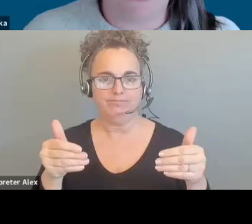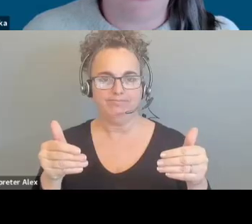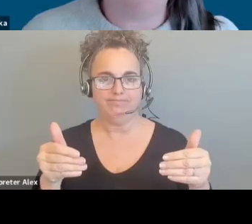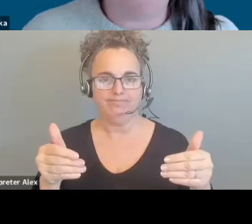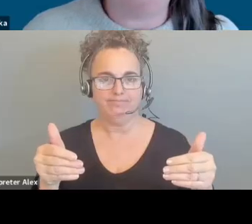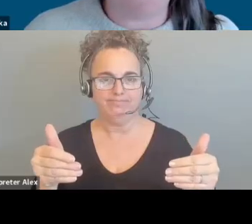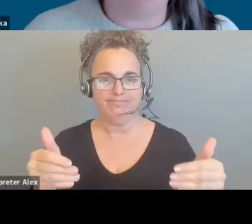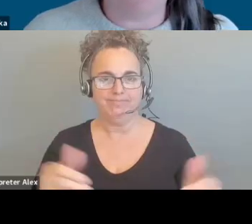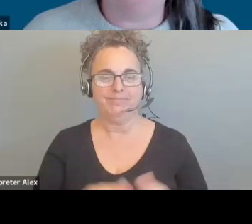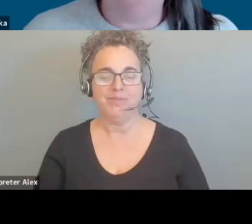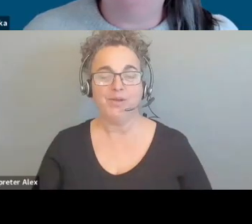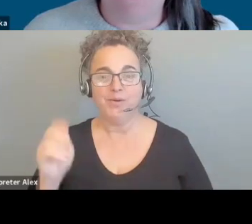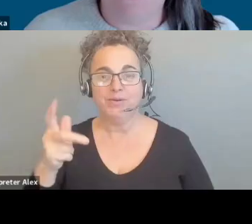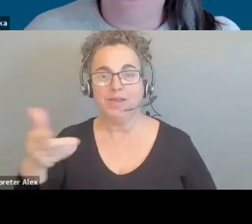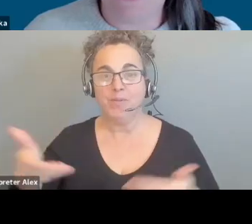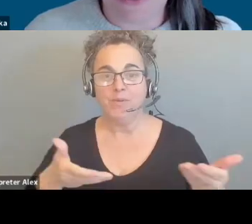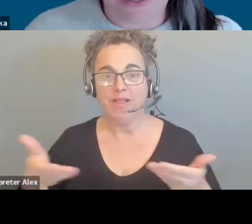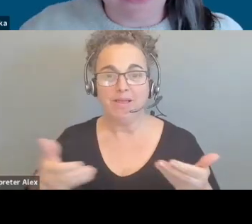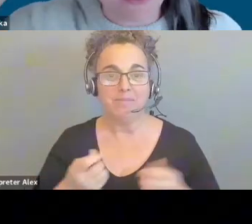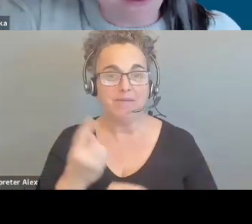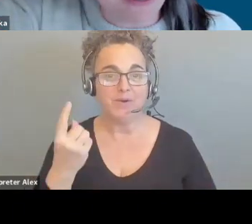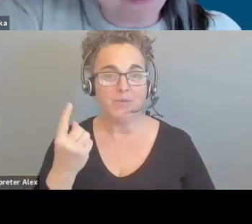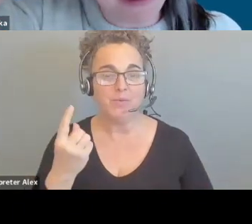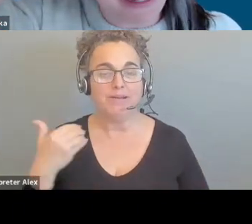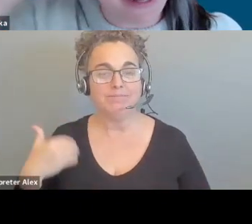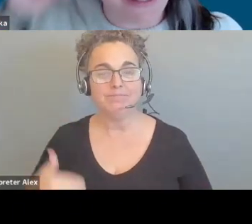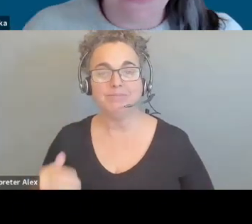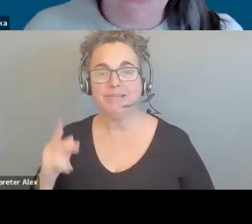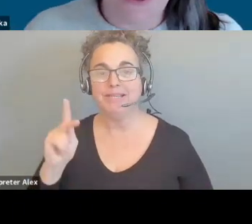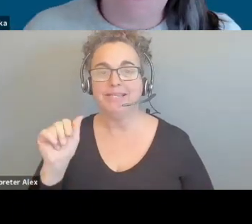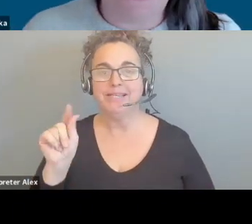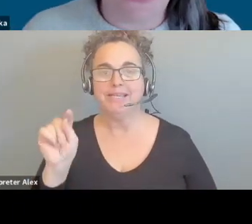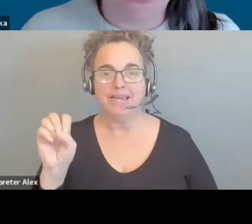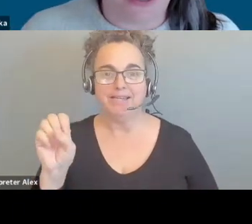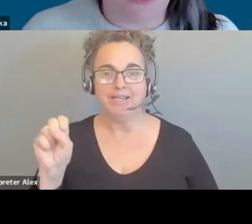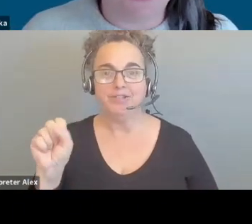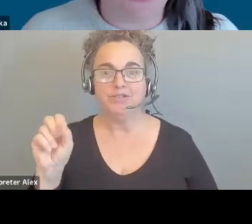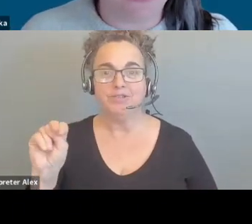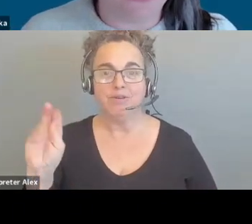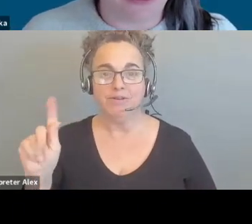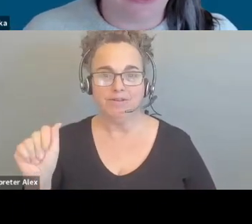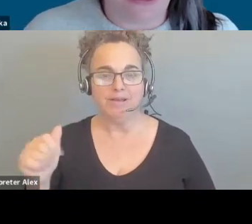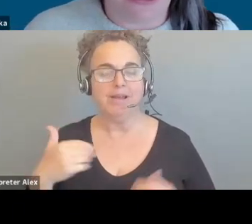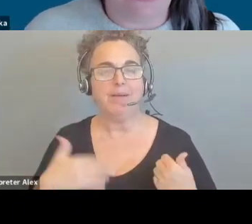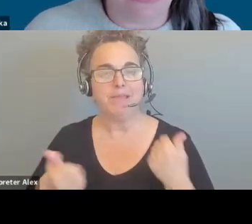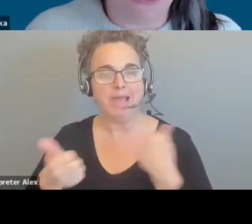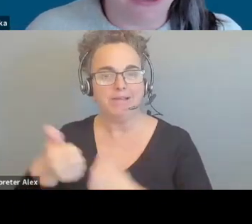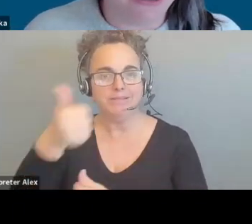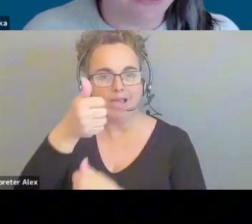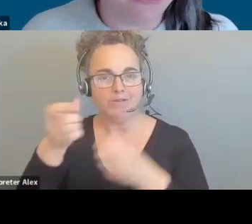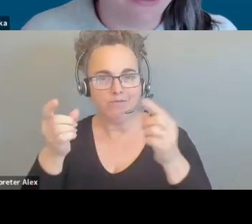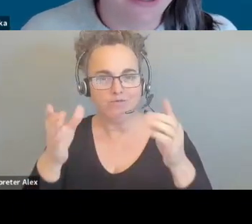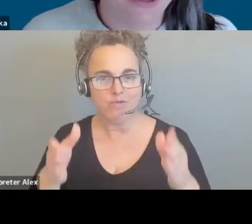Okay, welcome everyone. This is Kate Sonka speaking, the Executive Director here at Teach Access.